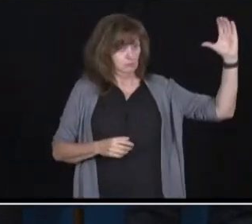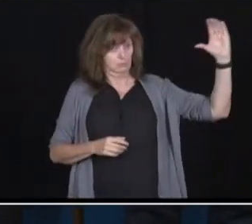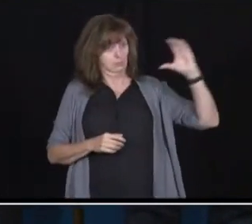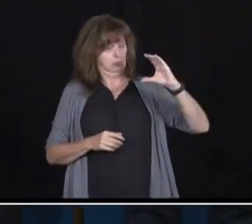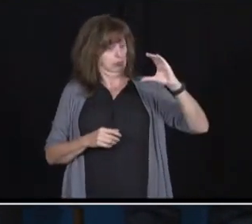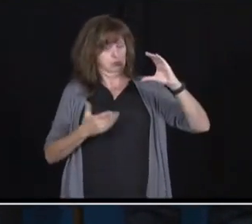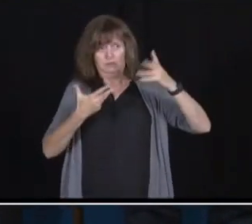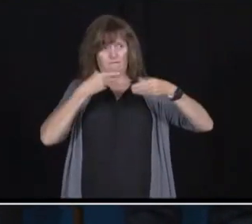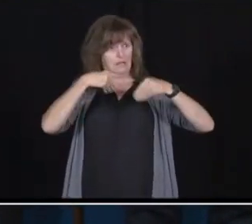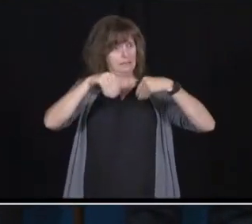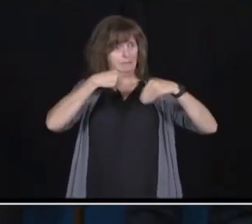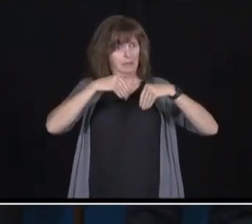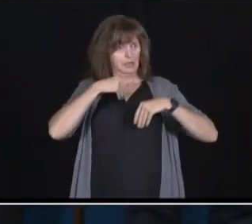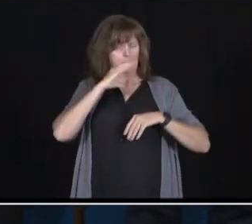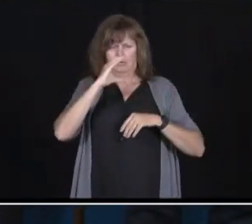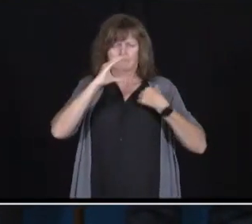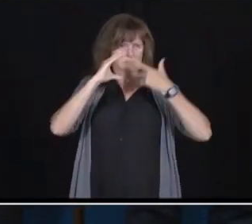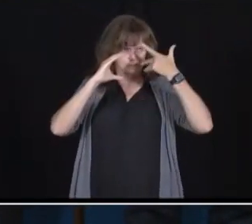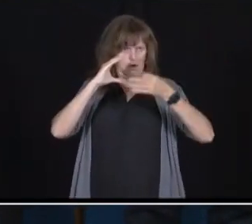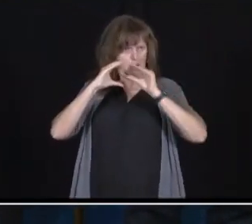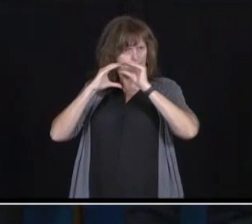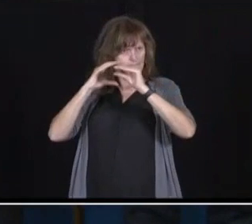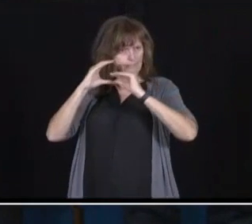Again,